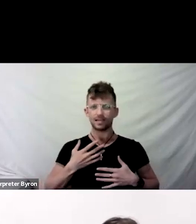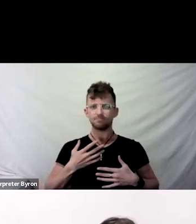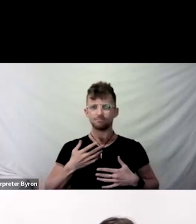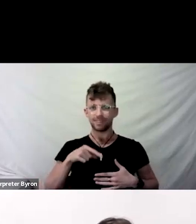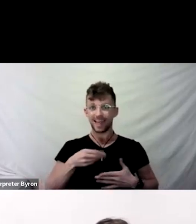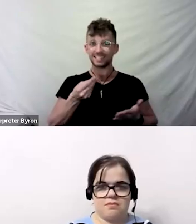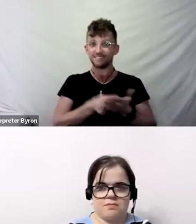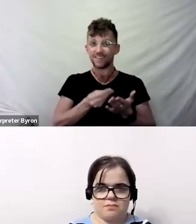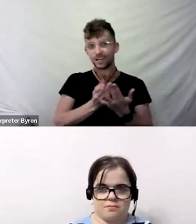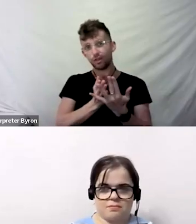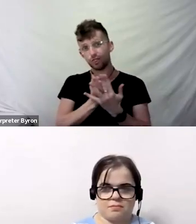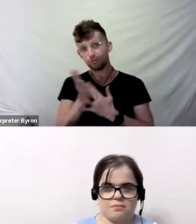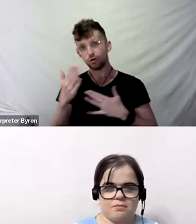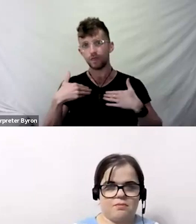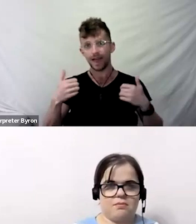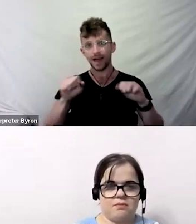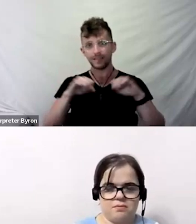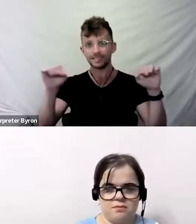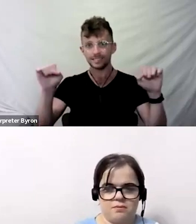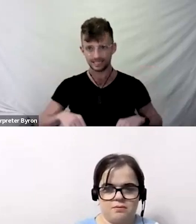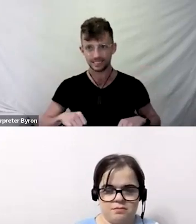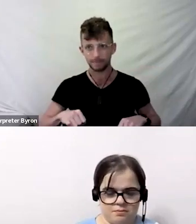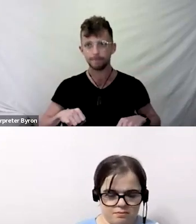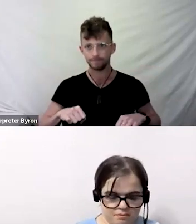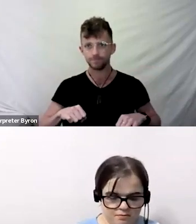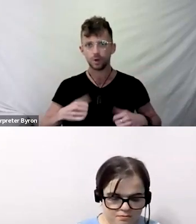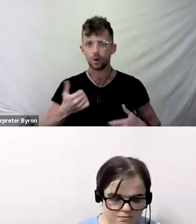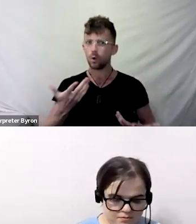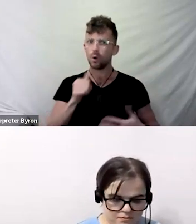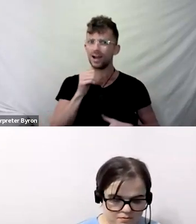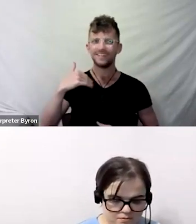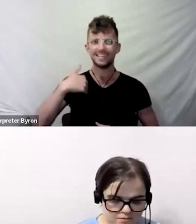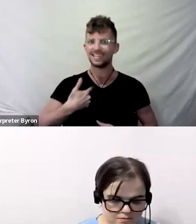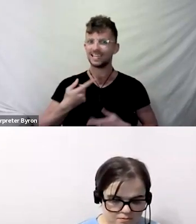or through ACC if the need arises through a personal injury.